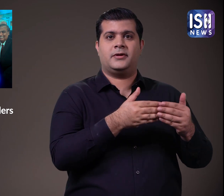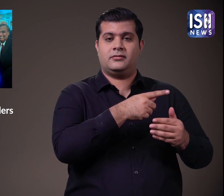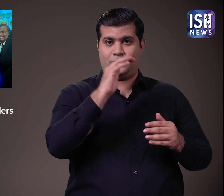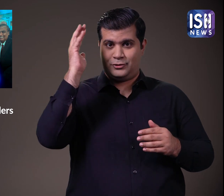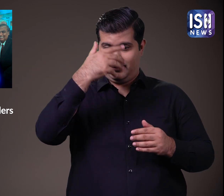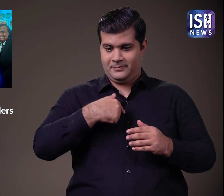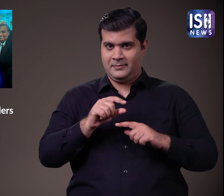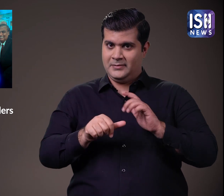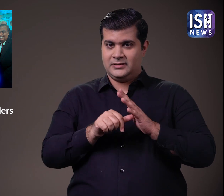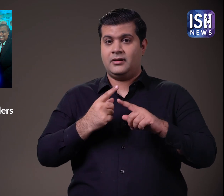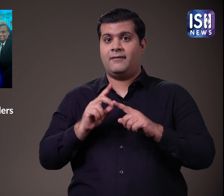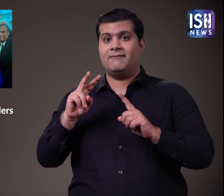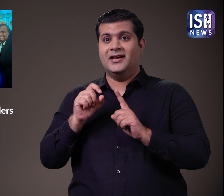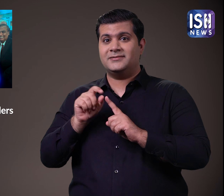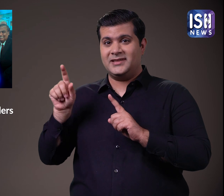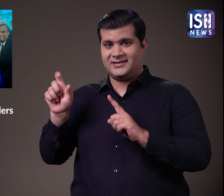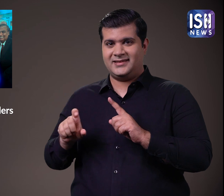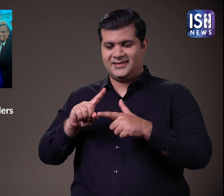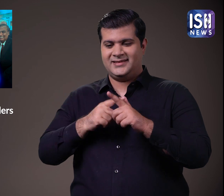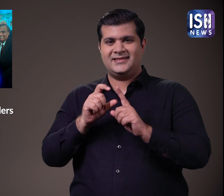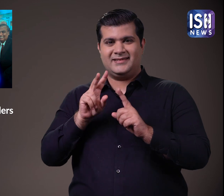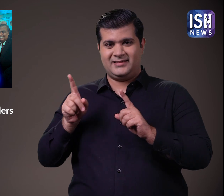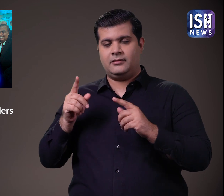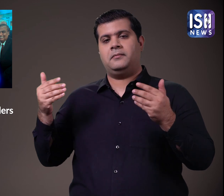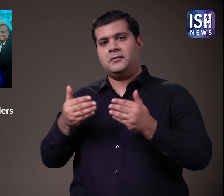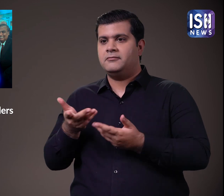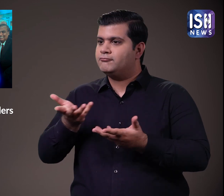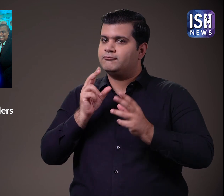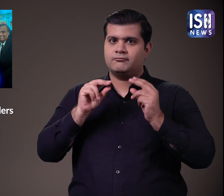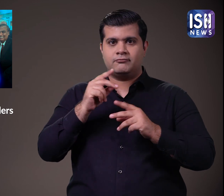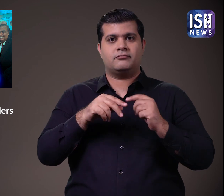to meet President Trump and Vice President Vance.